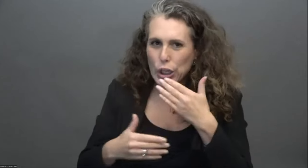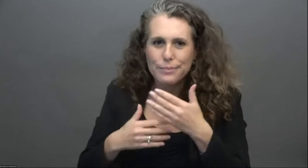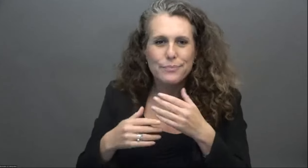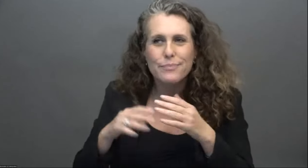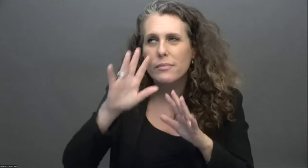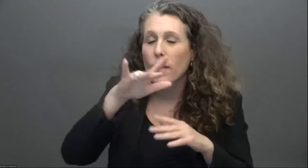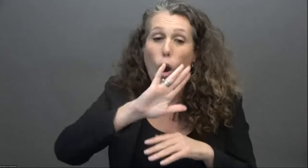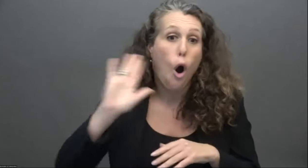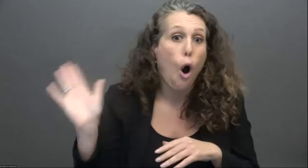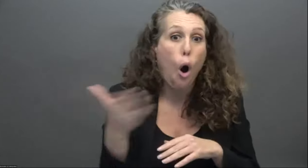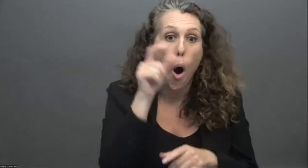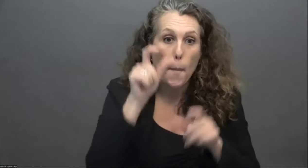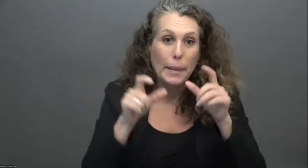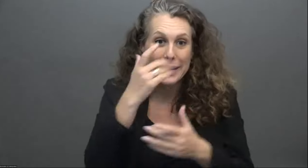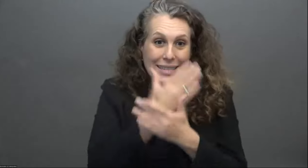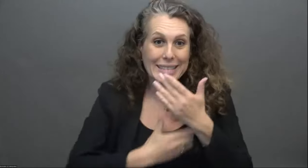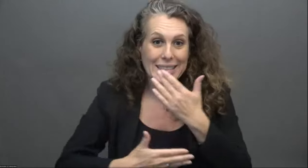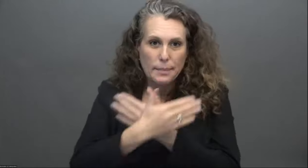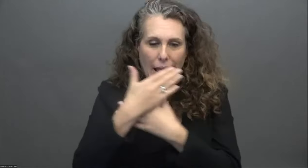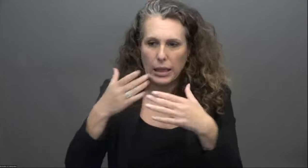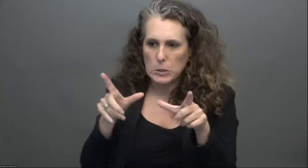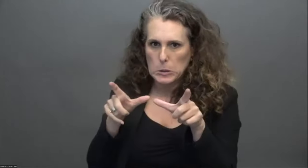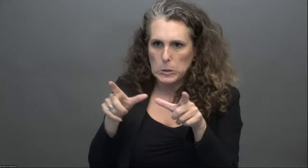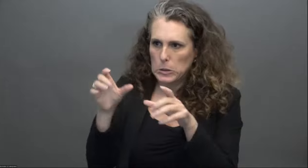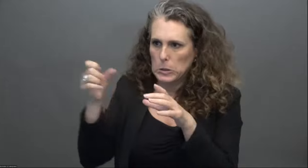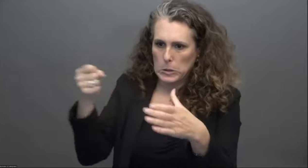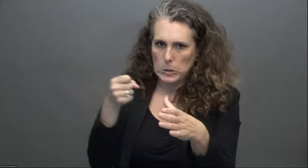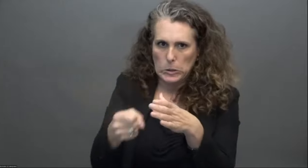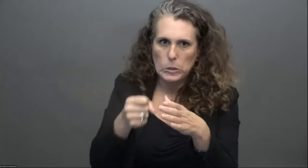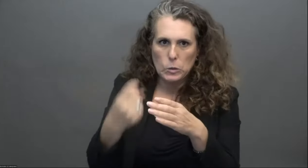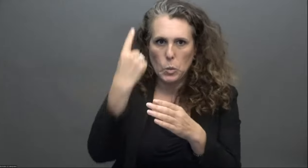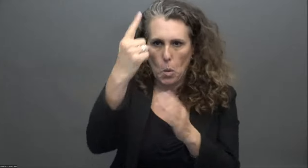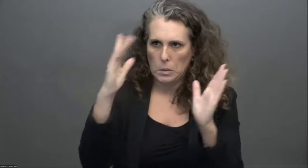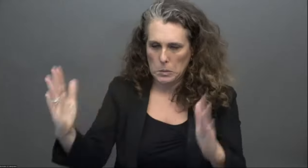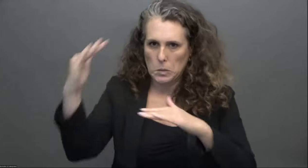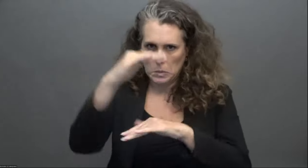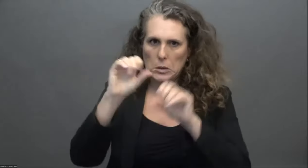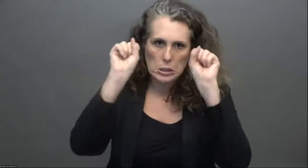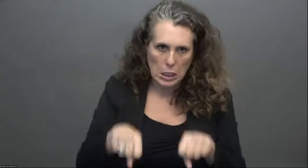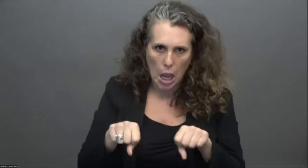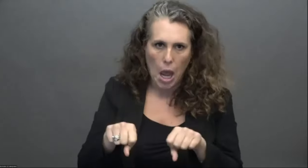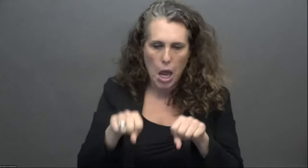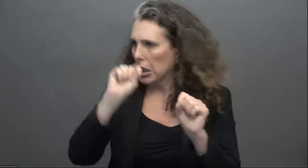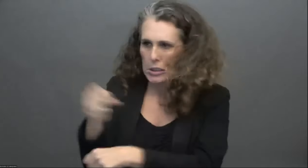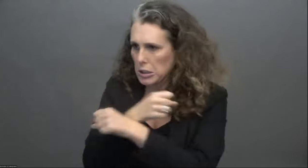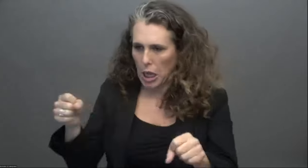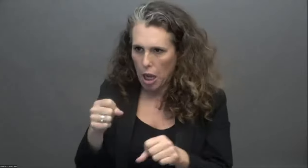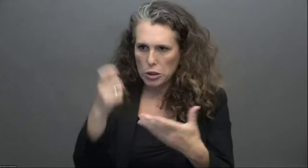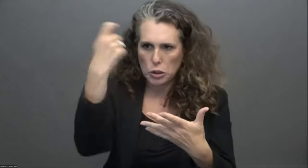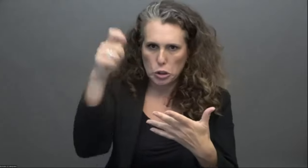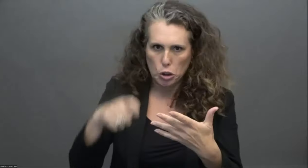within, within what they can, or they cannot do by to look at the needs and the requirement